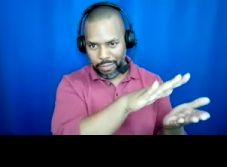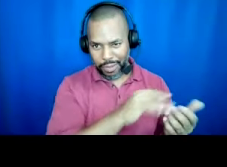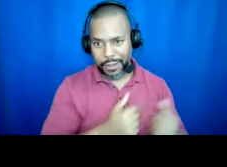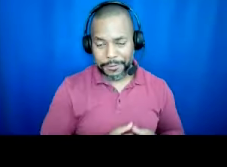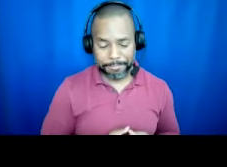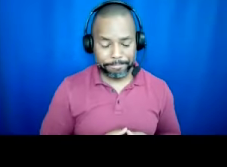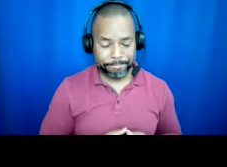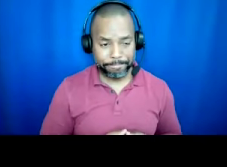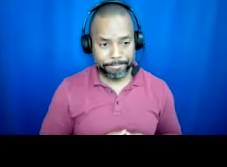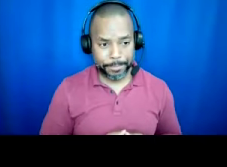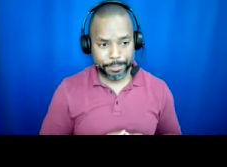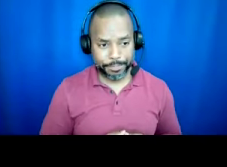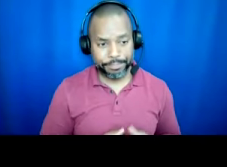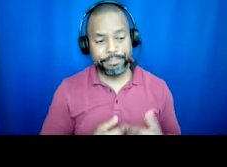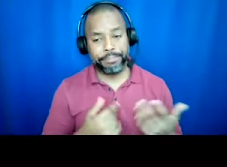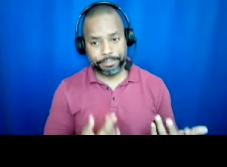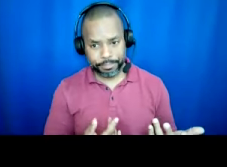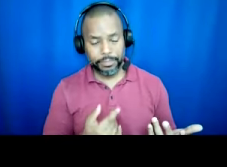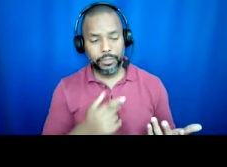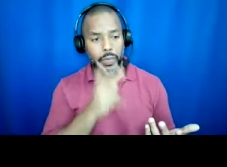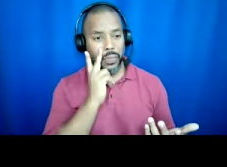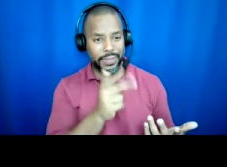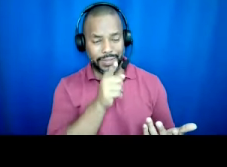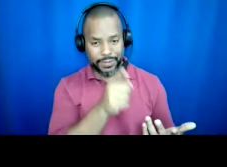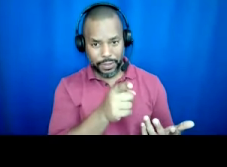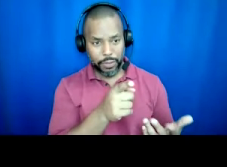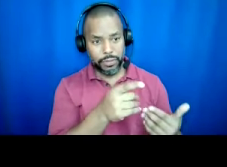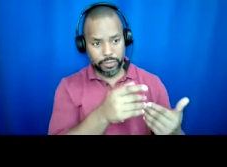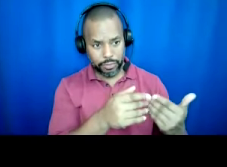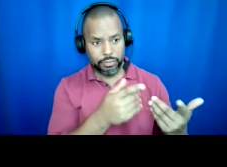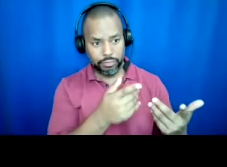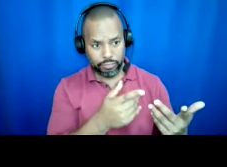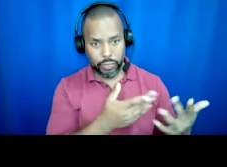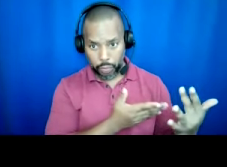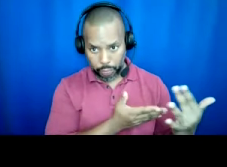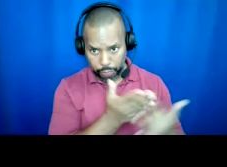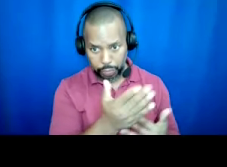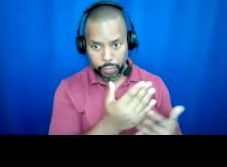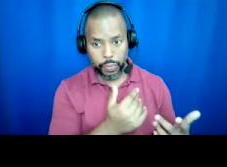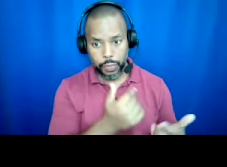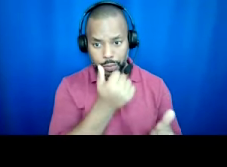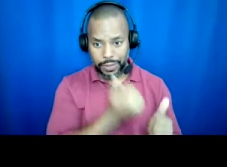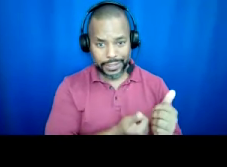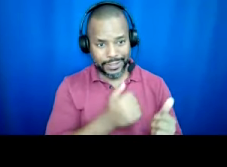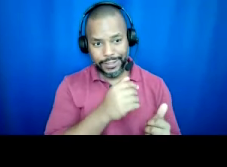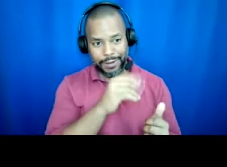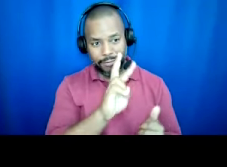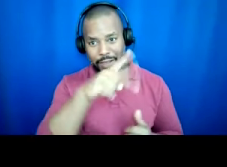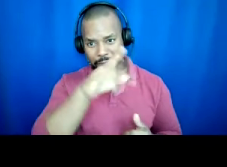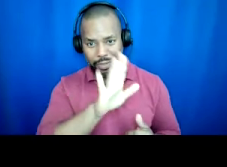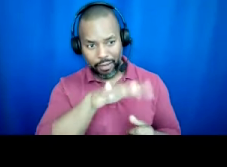So although you'll see these kind of coming through every VP's areas, at the end of the day,